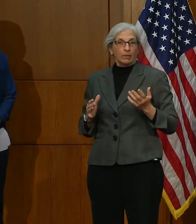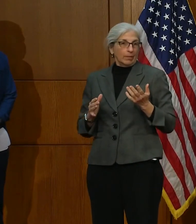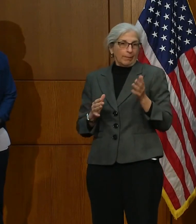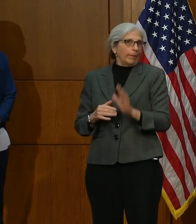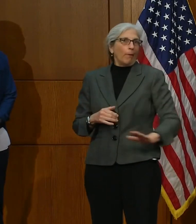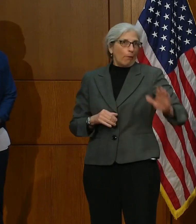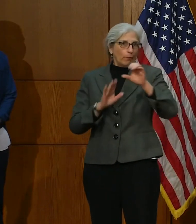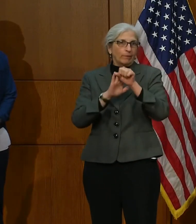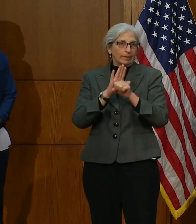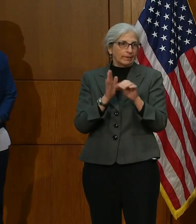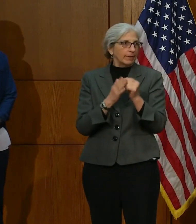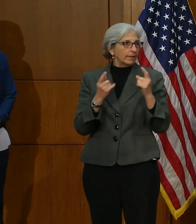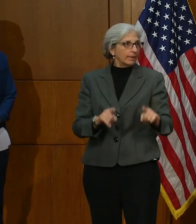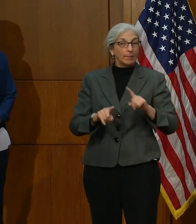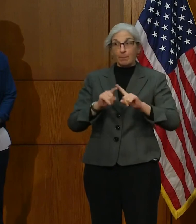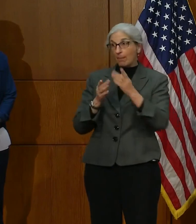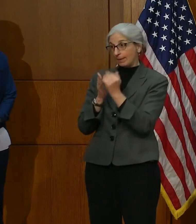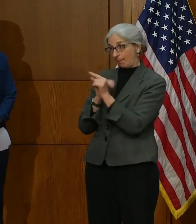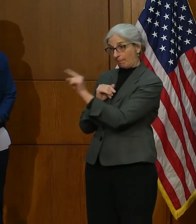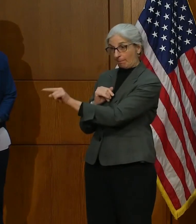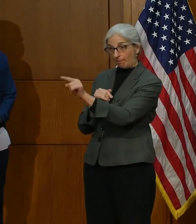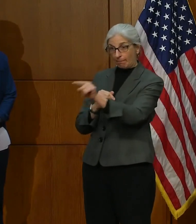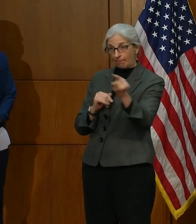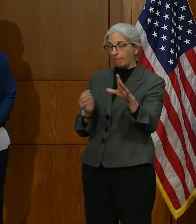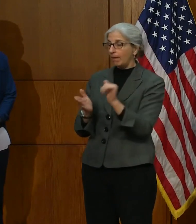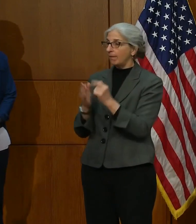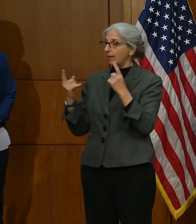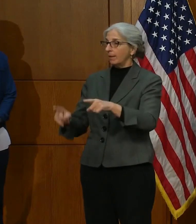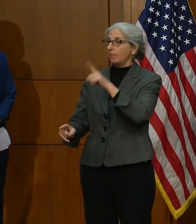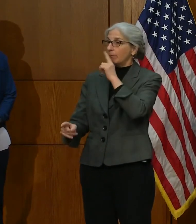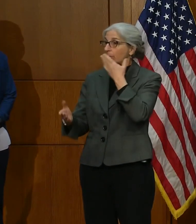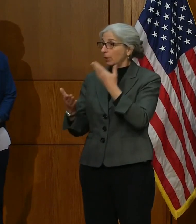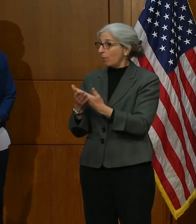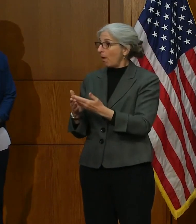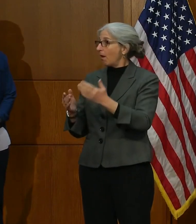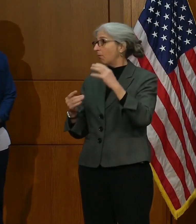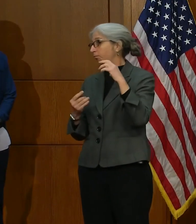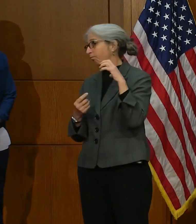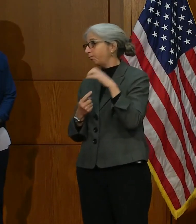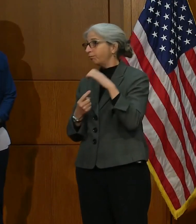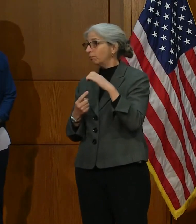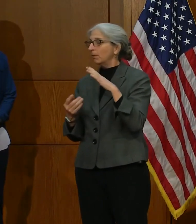HAPPENING NOW, ALL ACROSS THE STATE. THAT IS HAPPENING, BUT THE FOLKS THAT ARE DOING IT